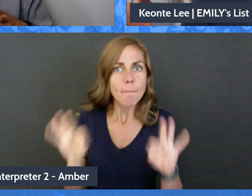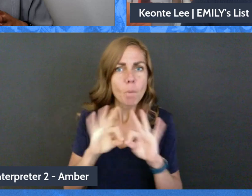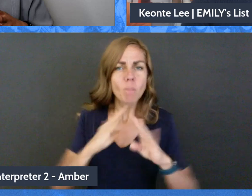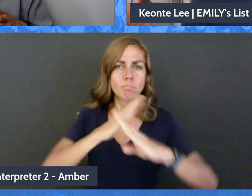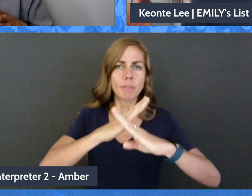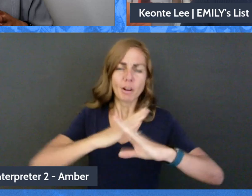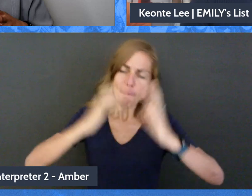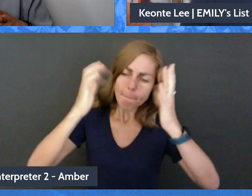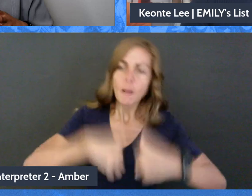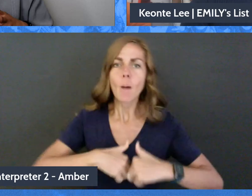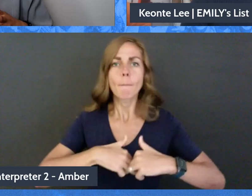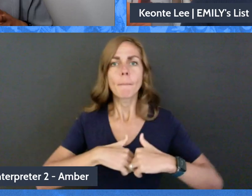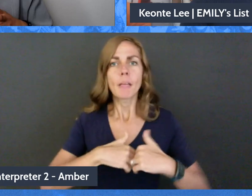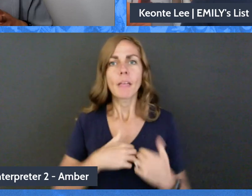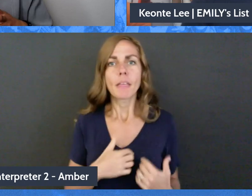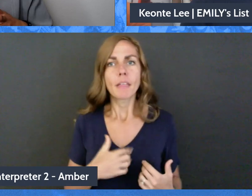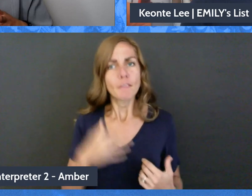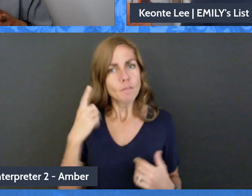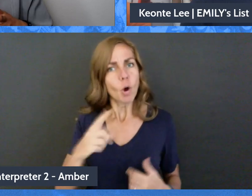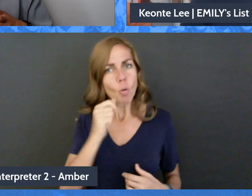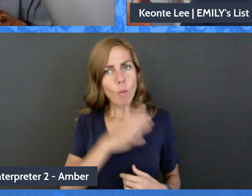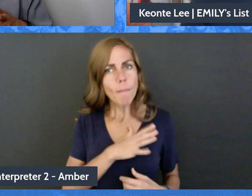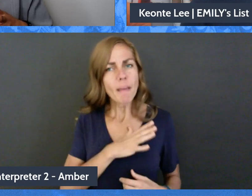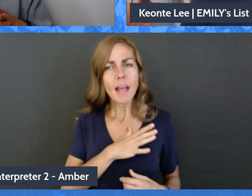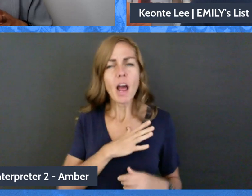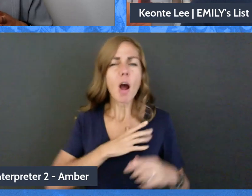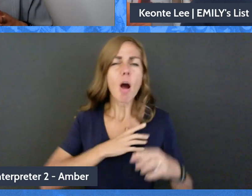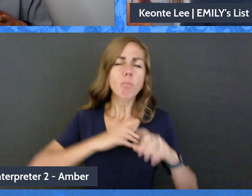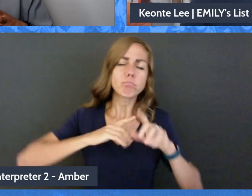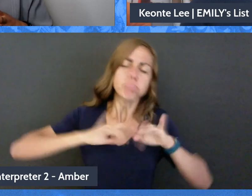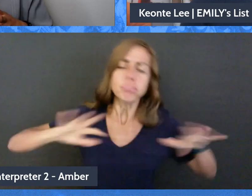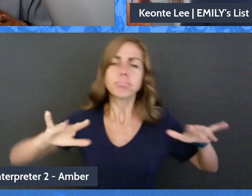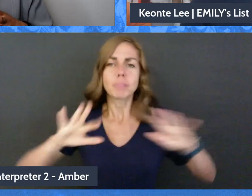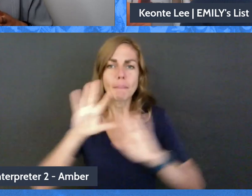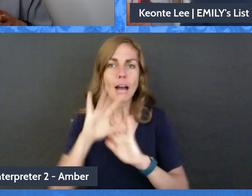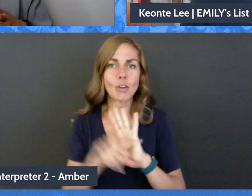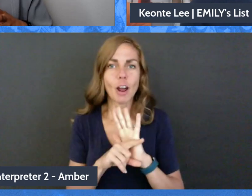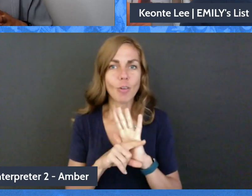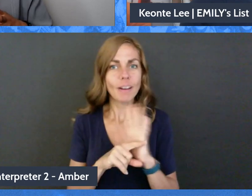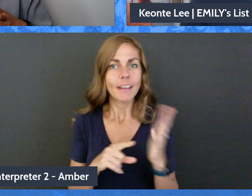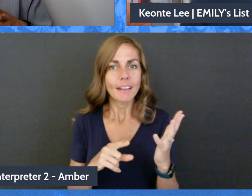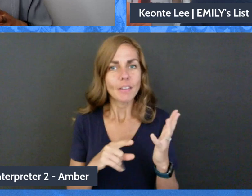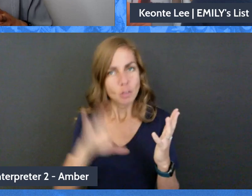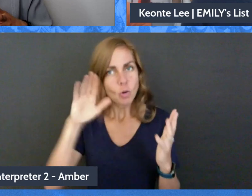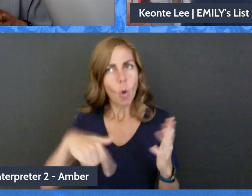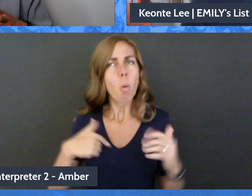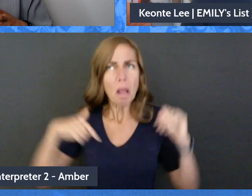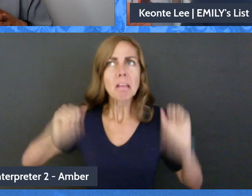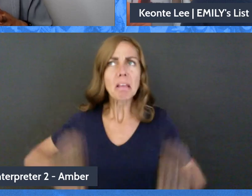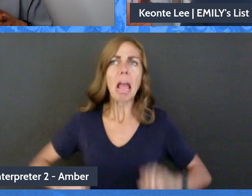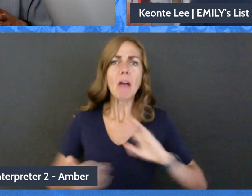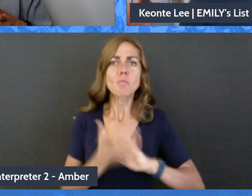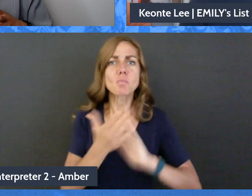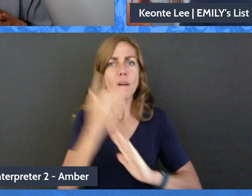for women of all backgrounds, so they can know that they can run for office and access our resources.